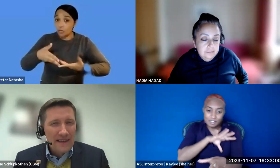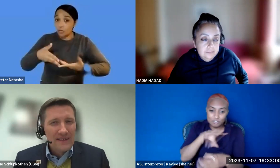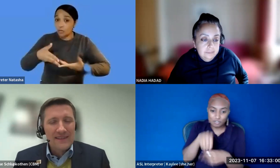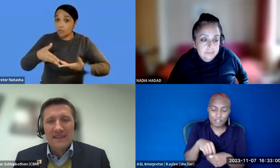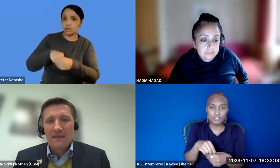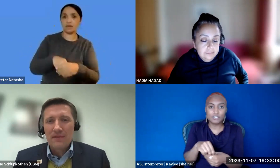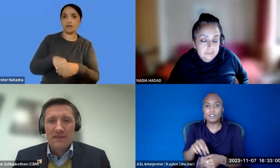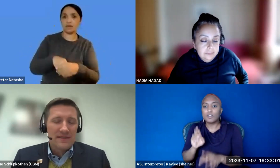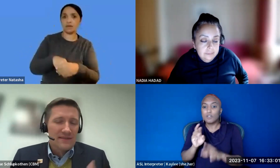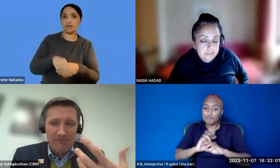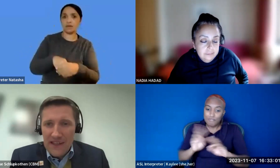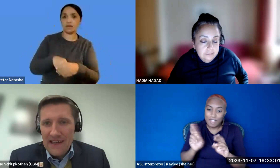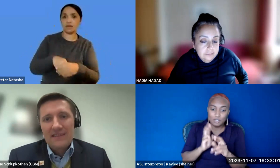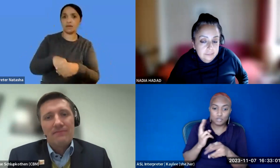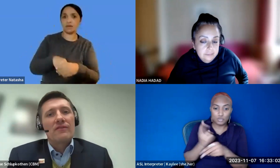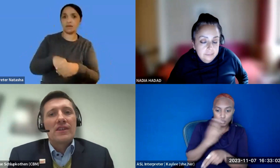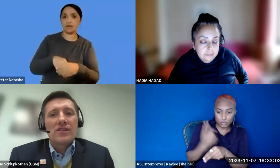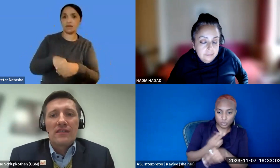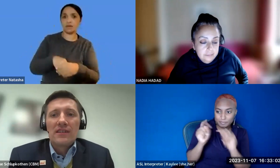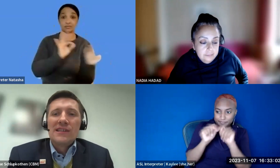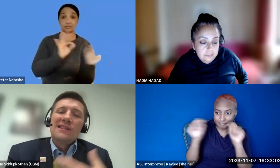good practice examples to get inspiration,